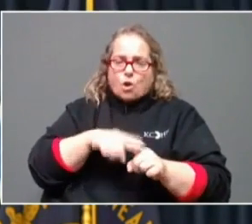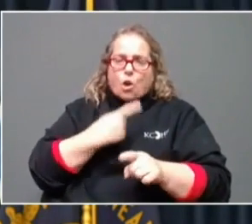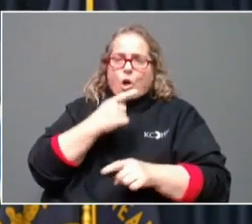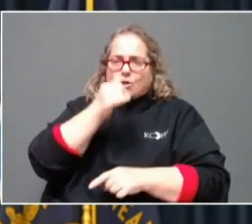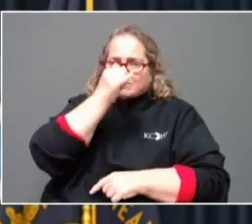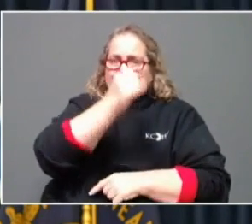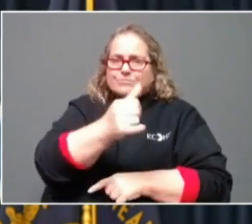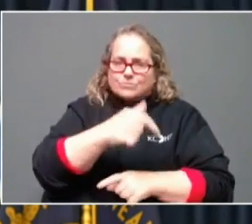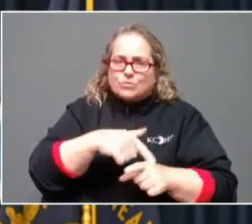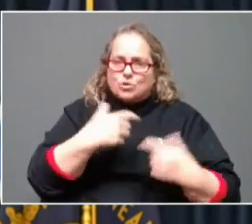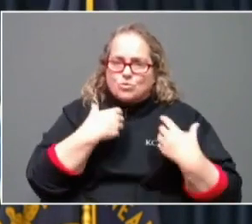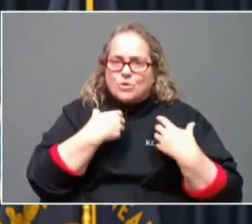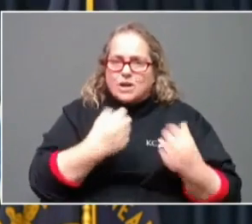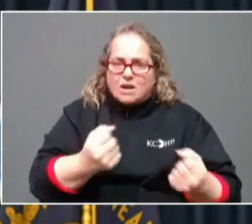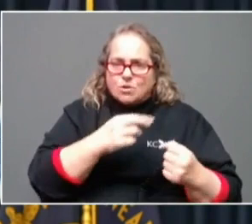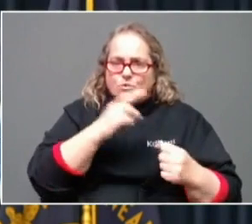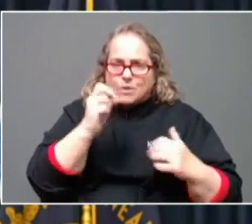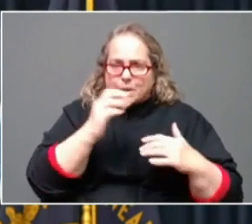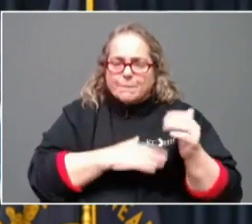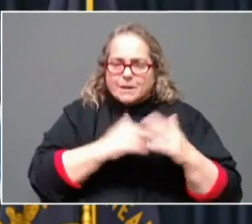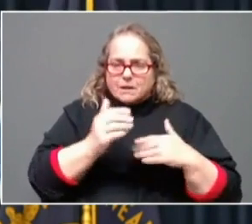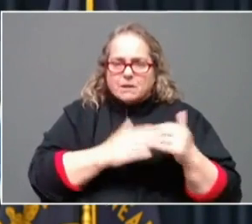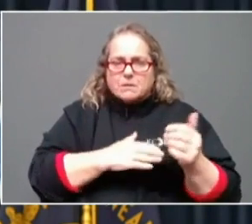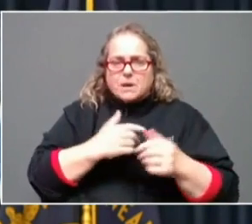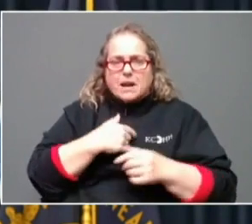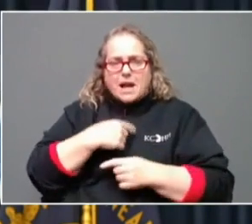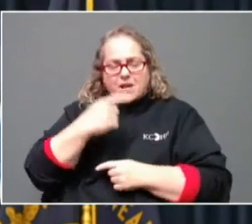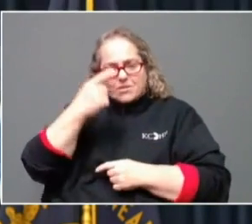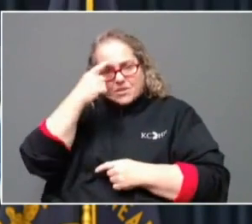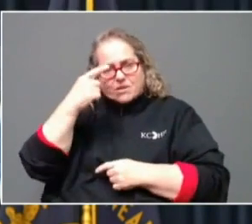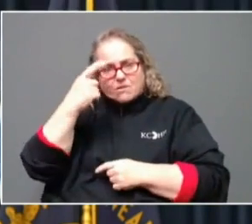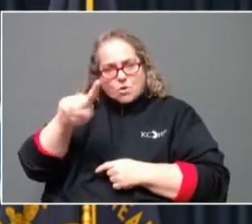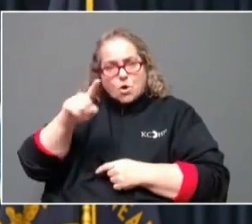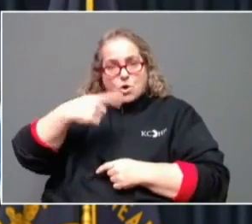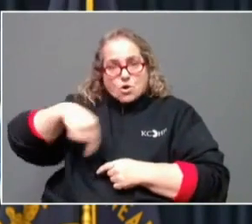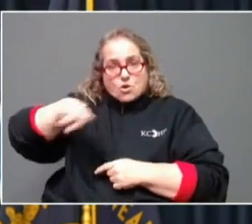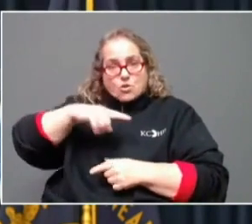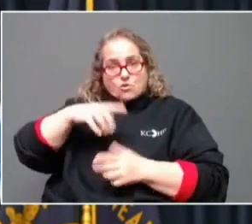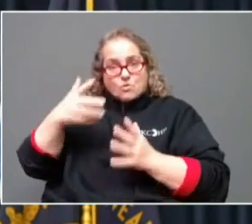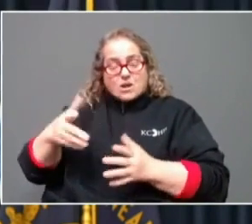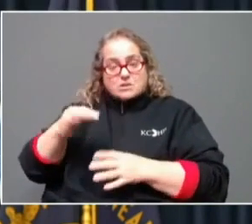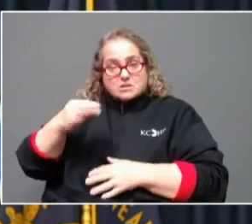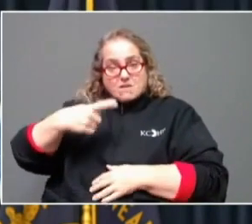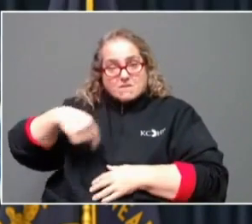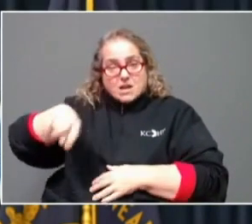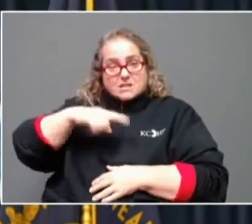rebuild after this mess. Um for for the rest of society. I really do think 2022